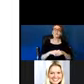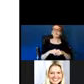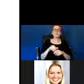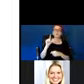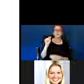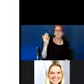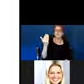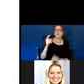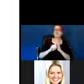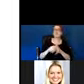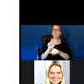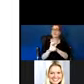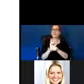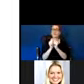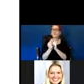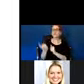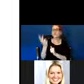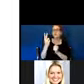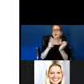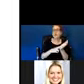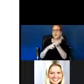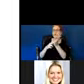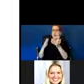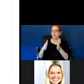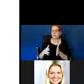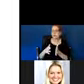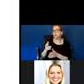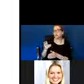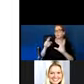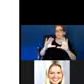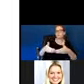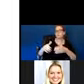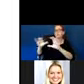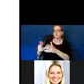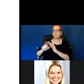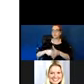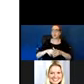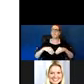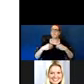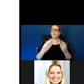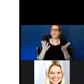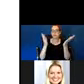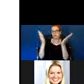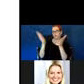to provide street medicine services. And during this time we also recognized